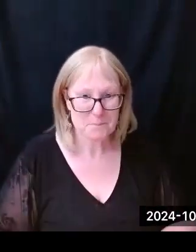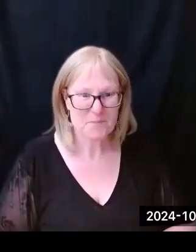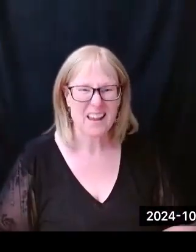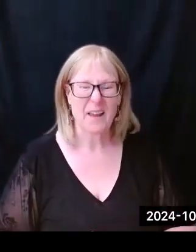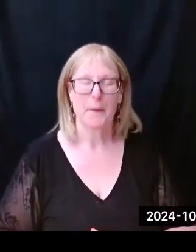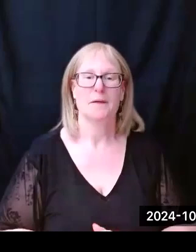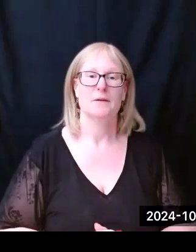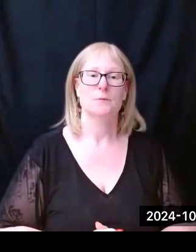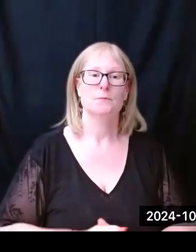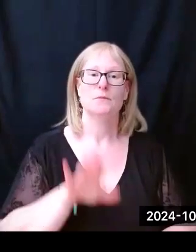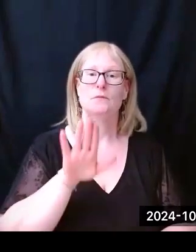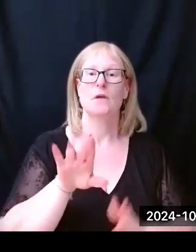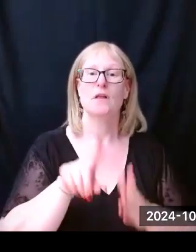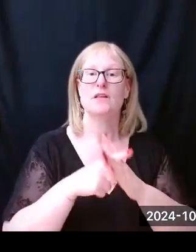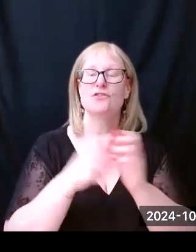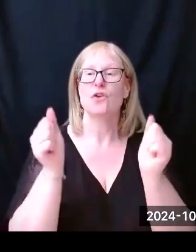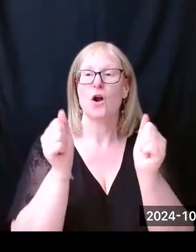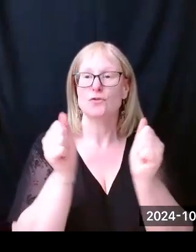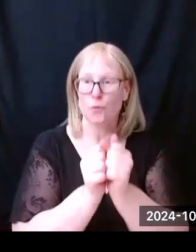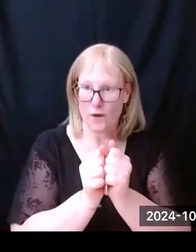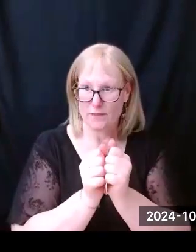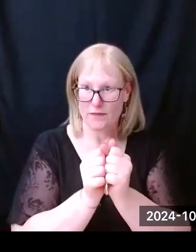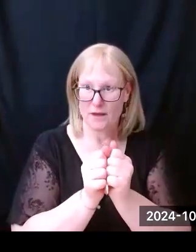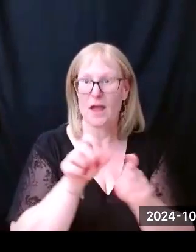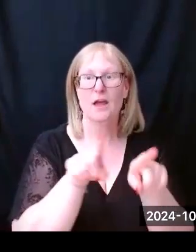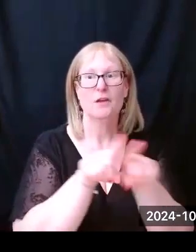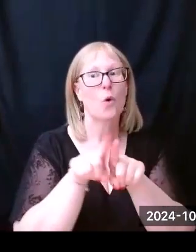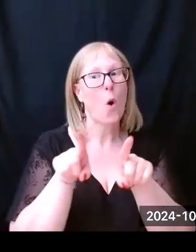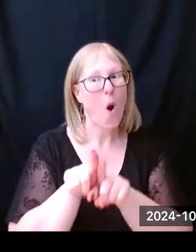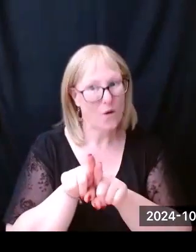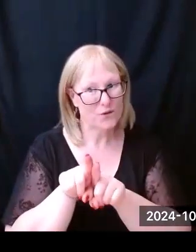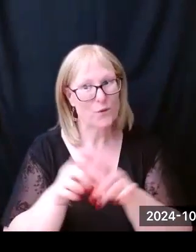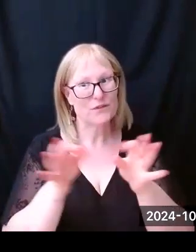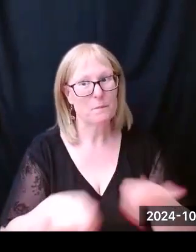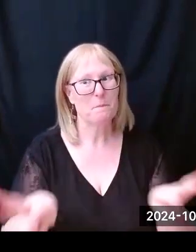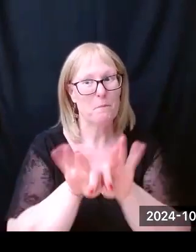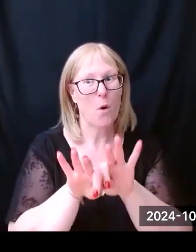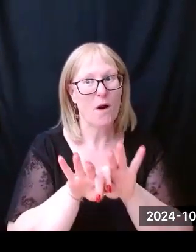all starts with and applies to you as the parent, as the caregiver.